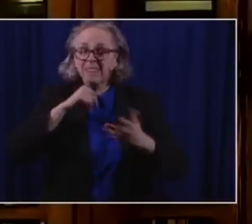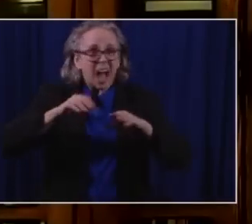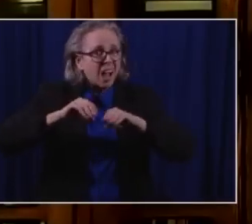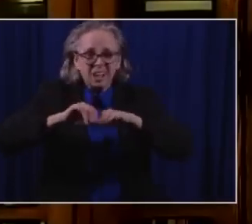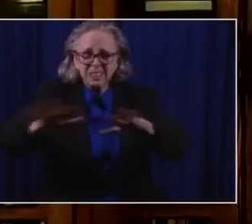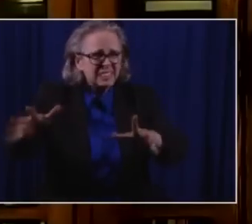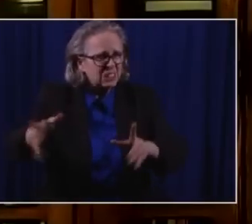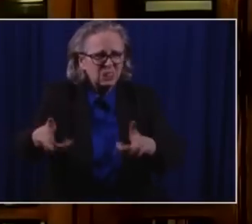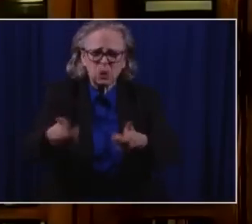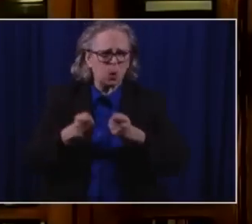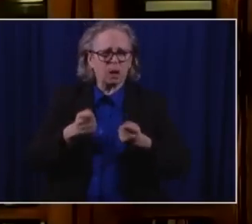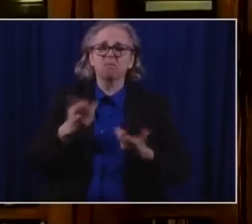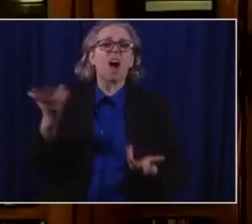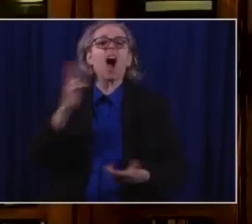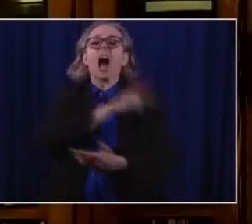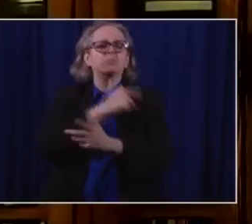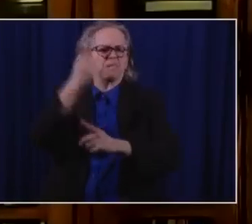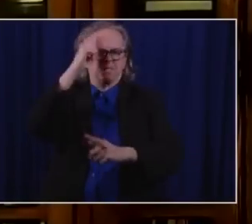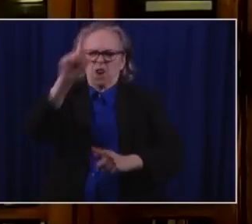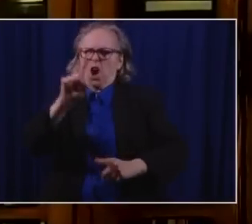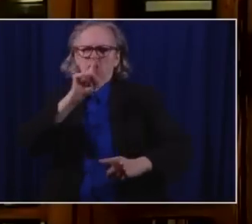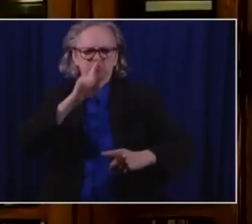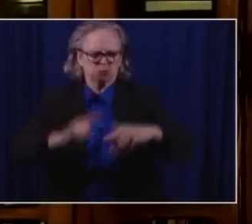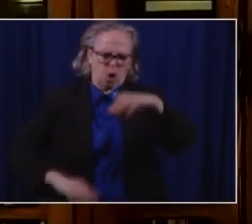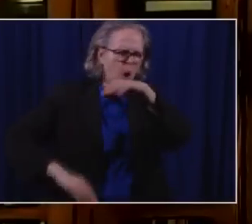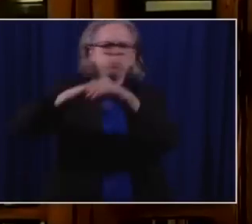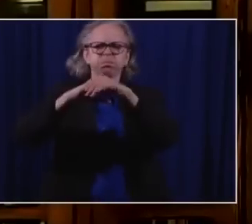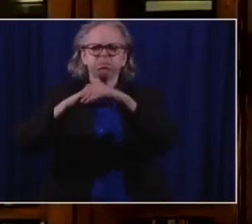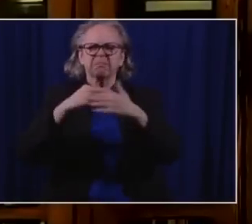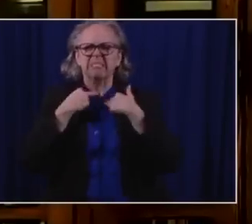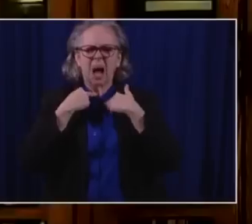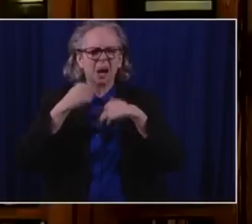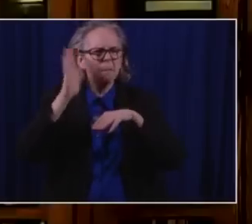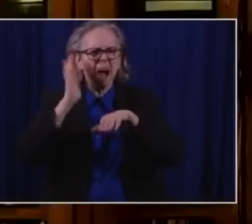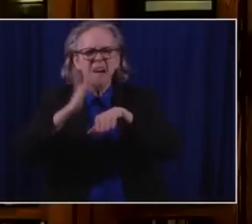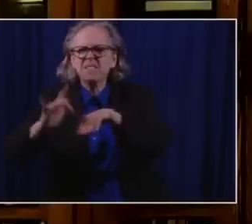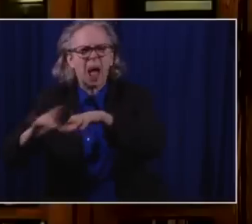behind it so until we see cases peak and start coming down in a to rise so I think we we can't